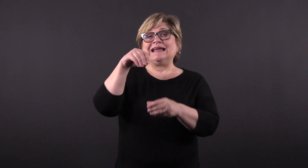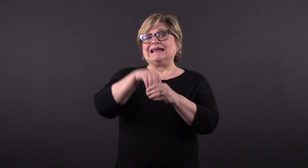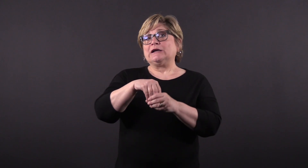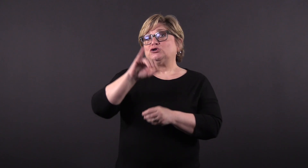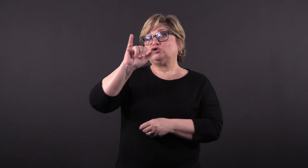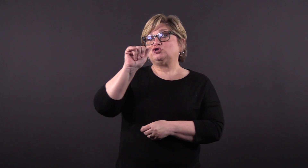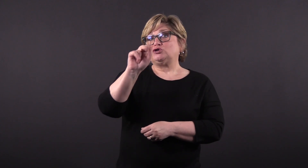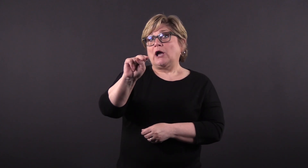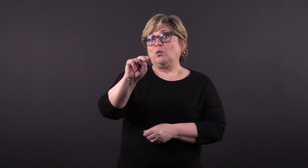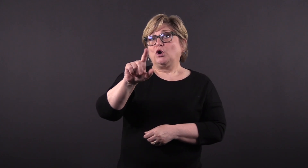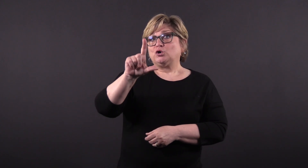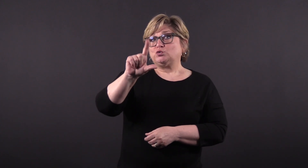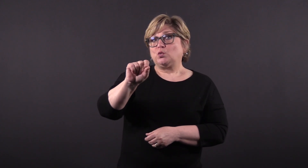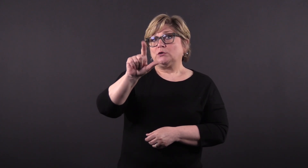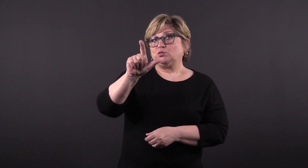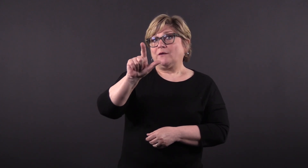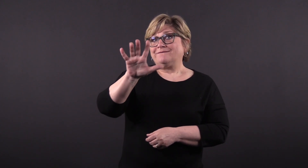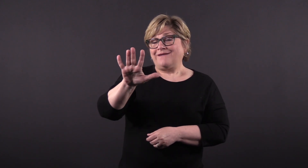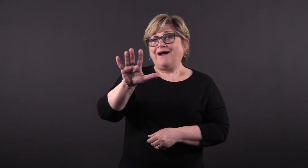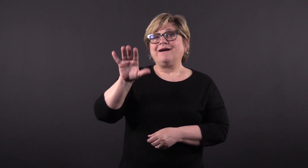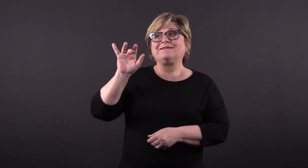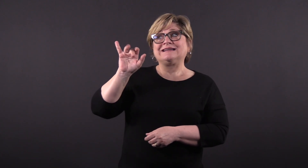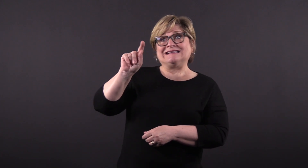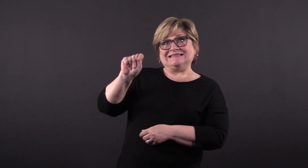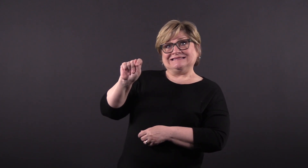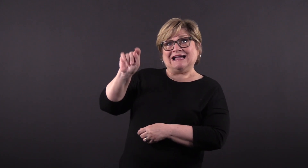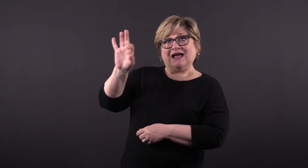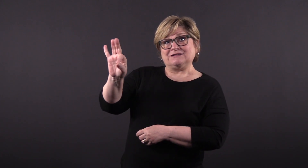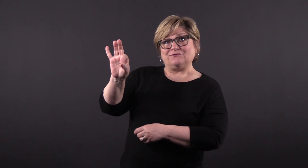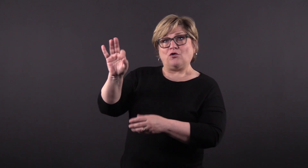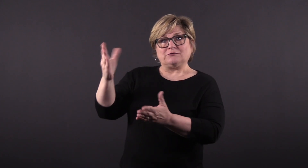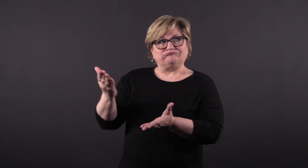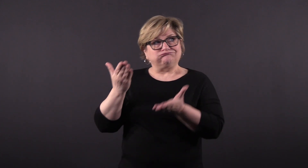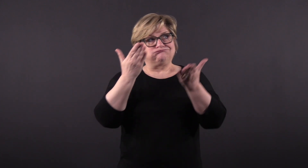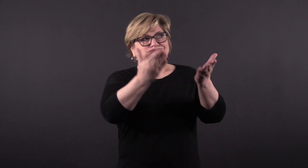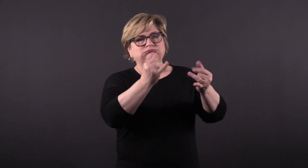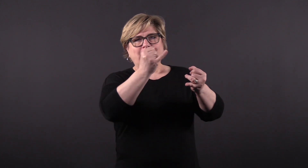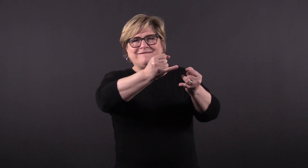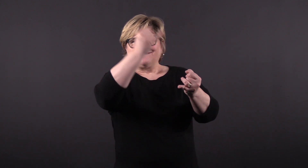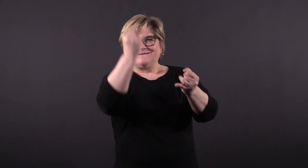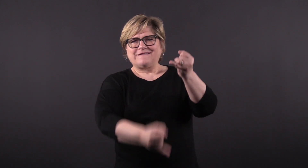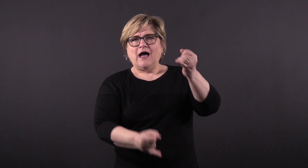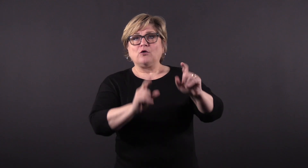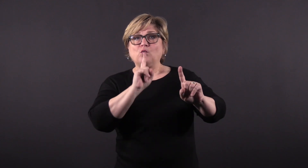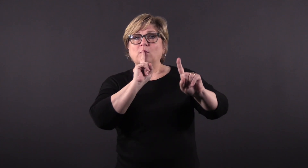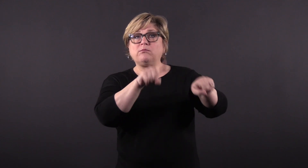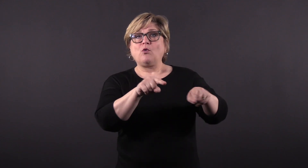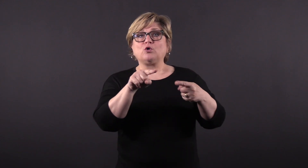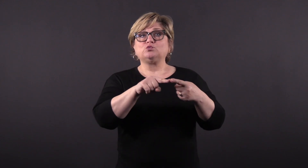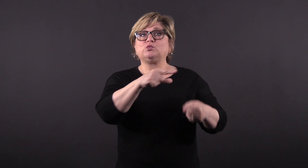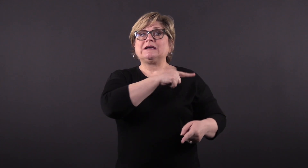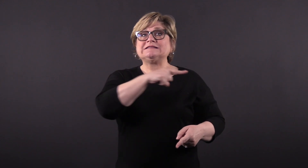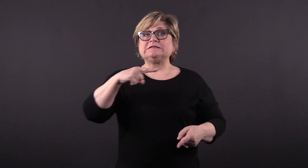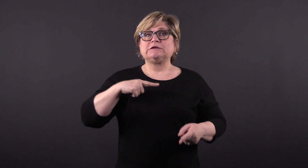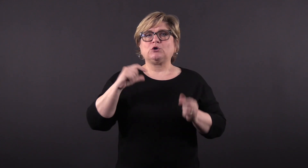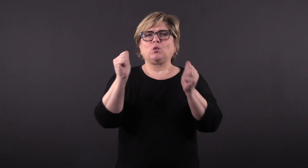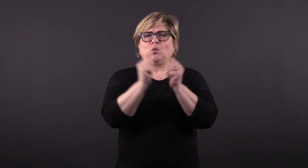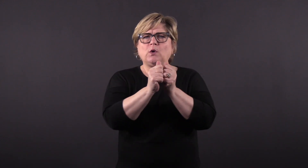In January 2025, the task force submitted a final report to the